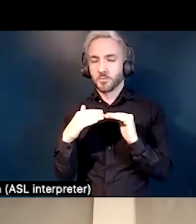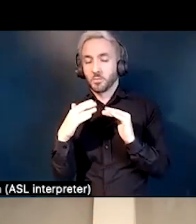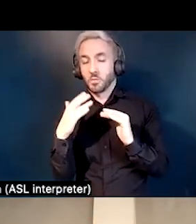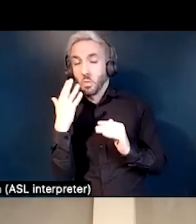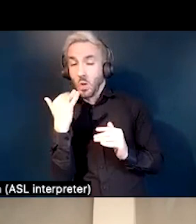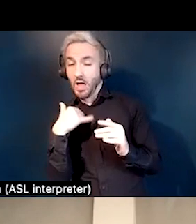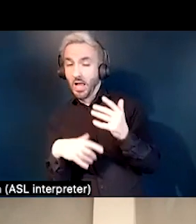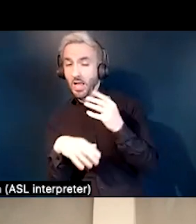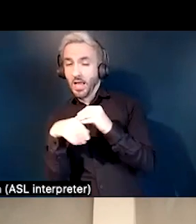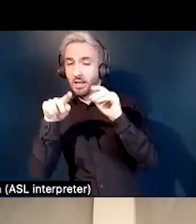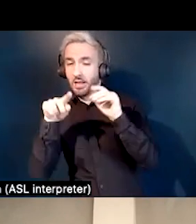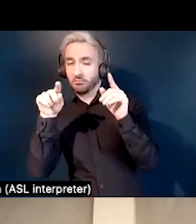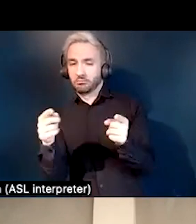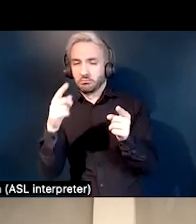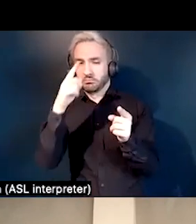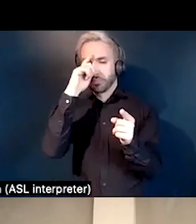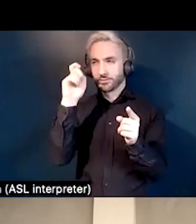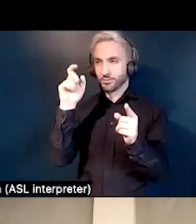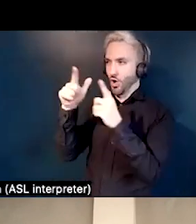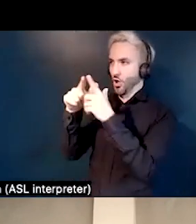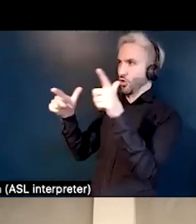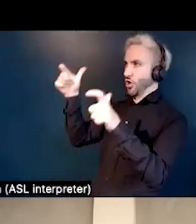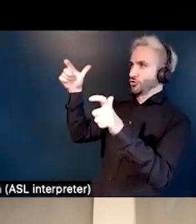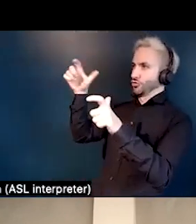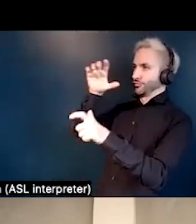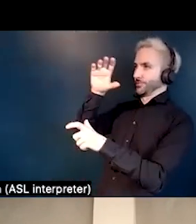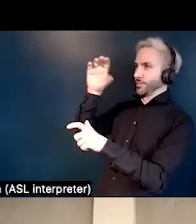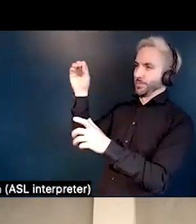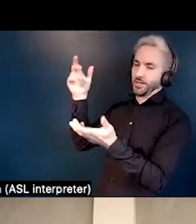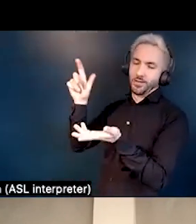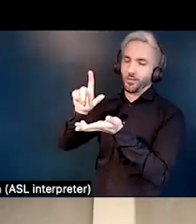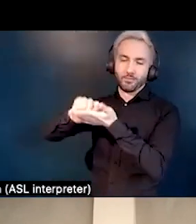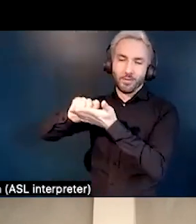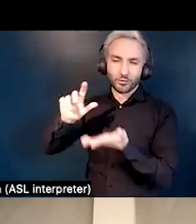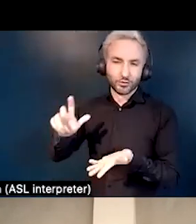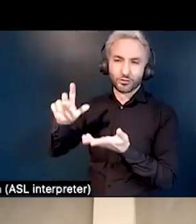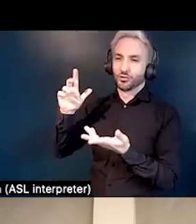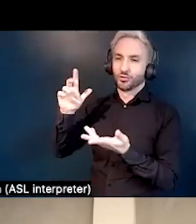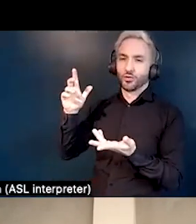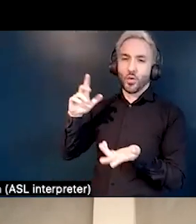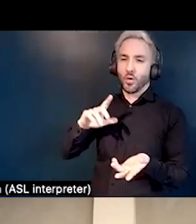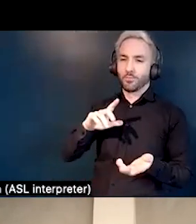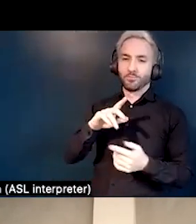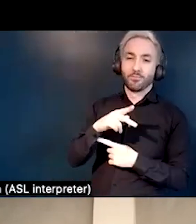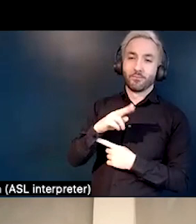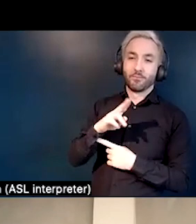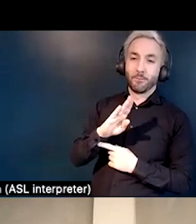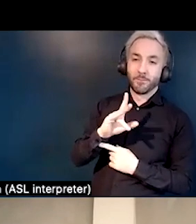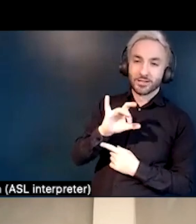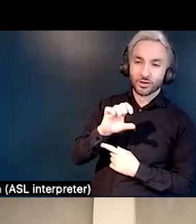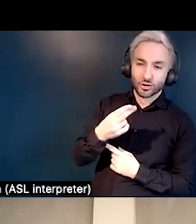what a larger player doesn't matter whether it's a publisher, a printer, a distributor, a retailer,